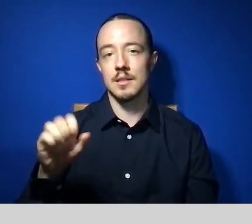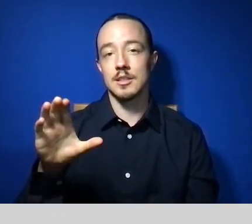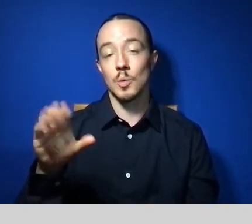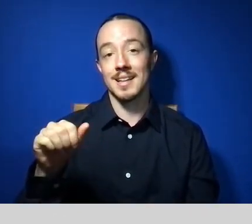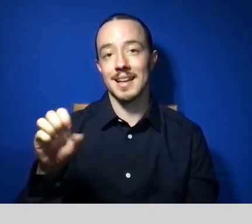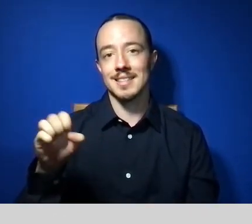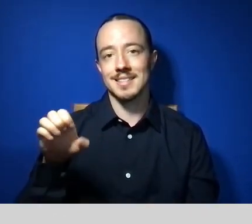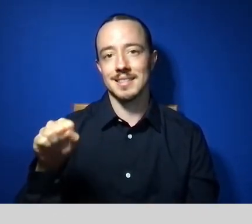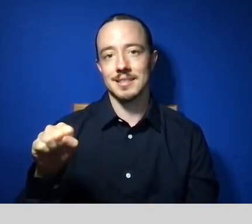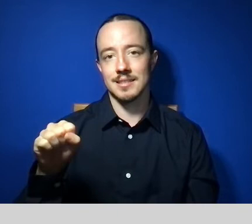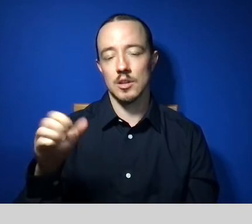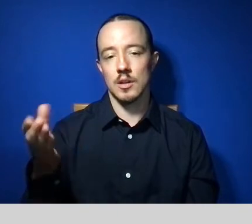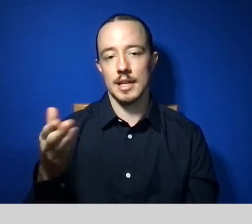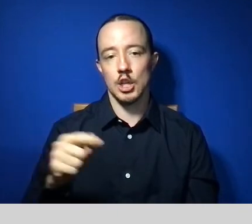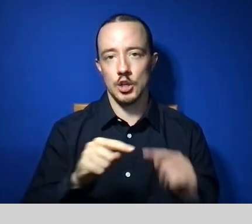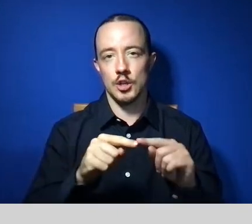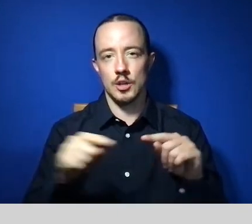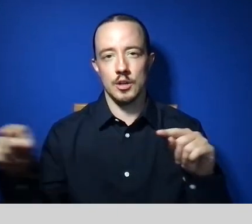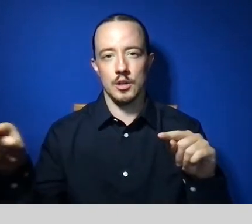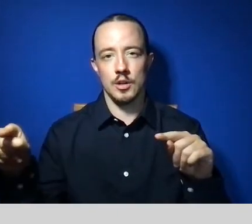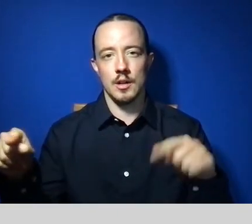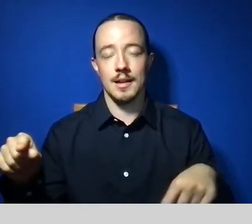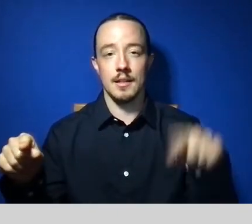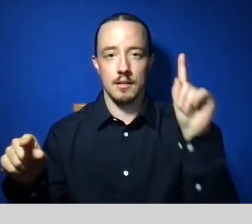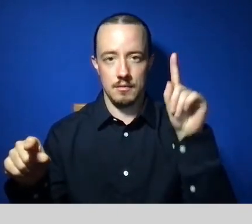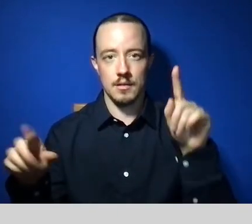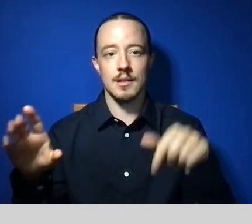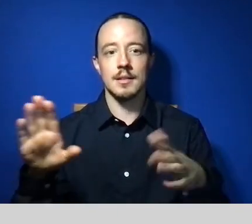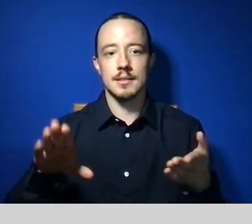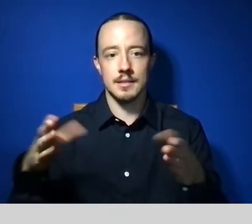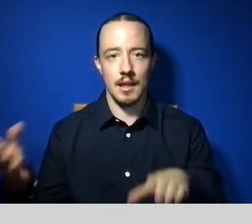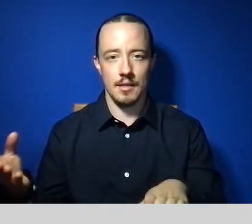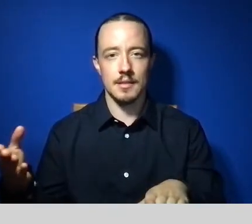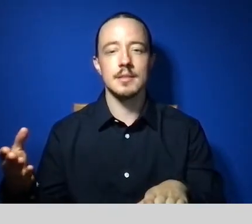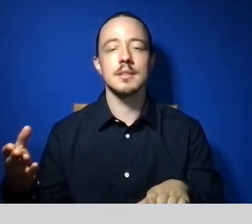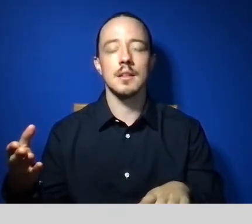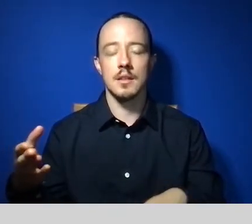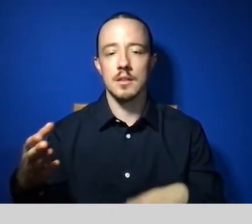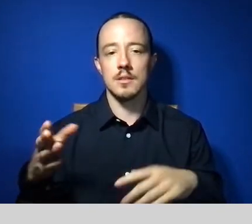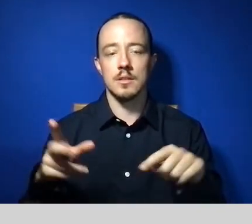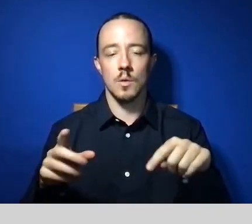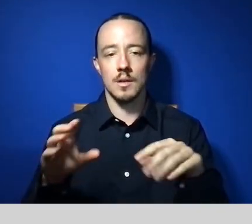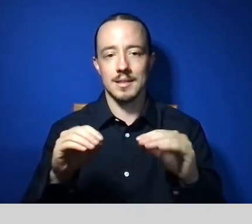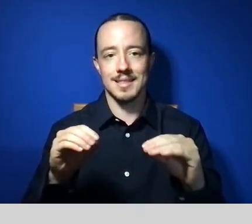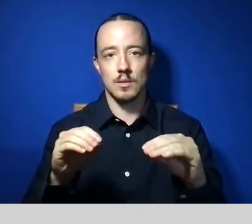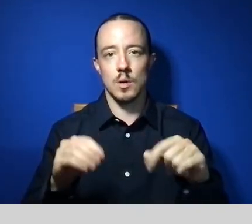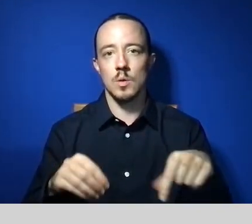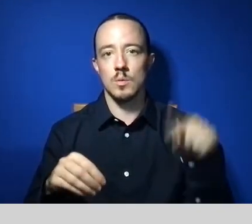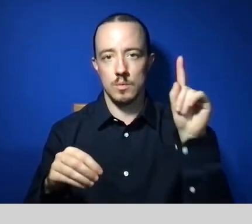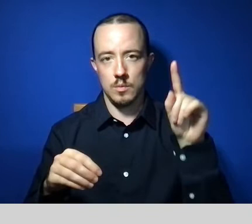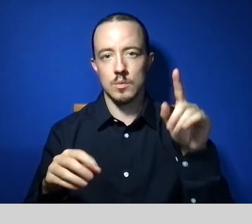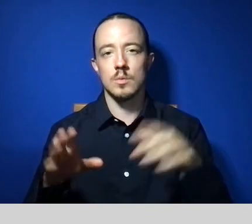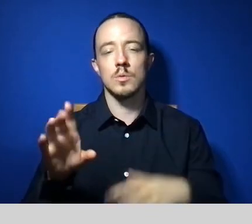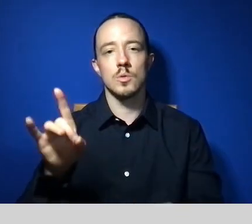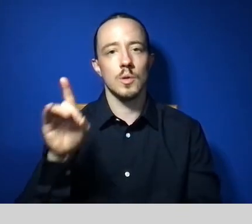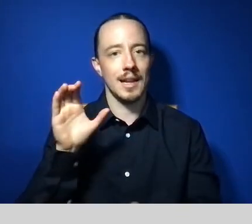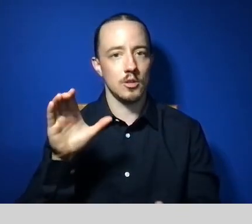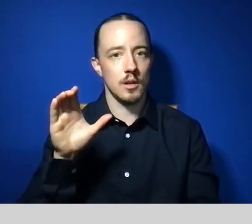So cases are here and deaths are over here. And so deaths go from zero to